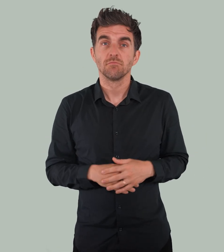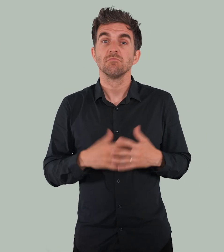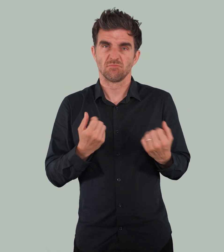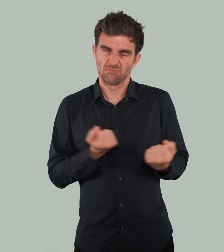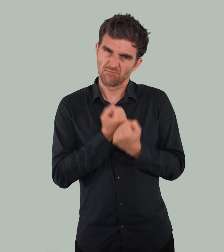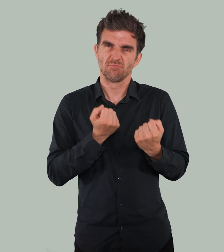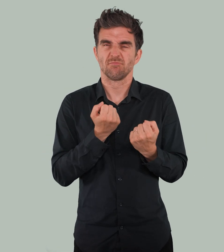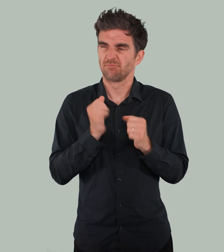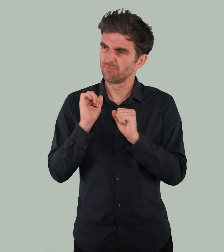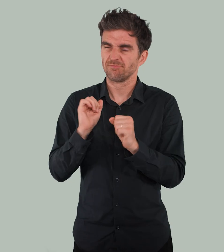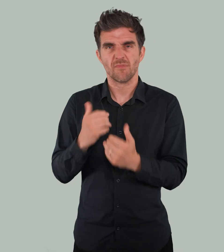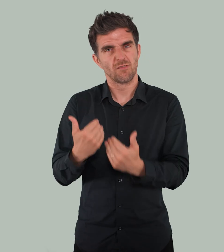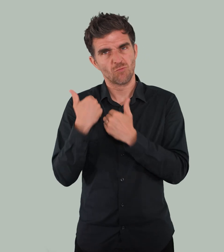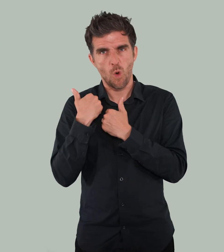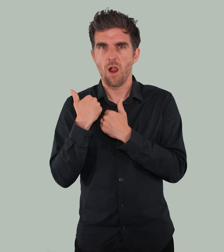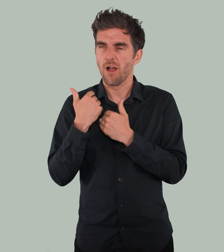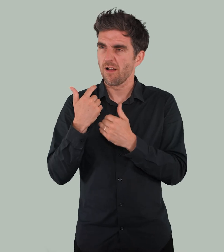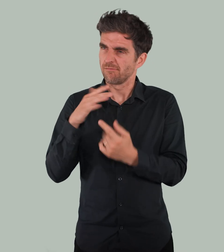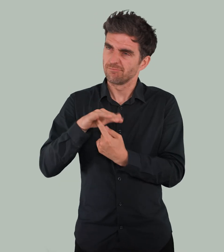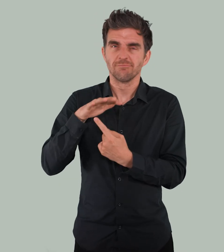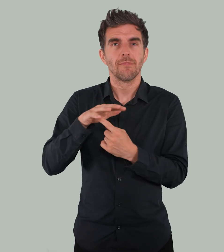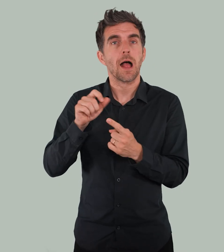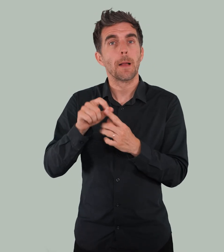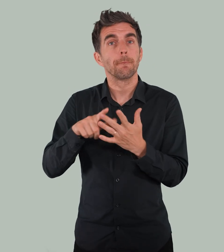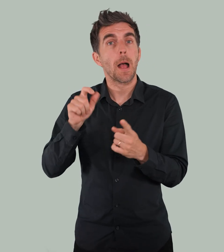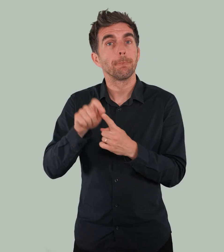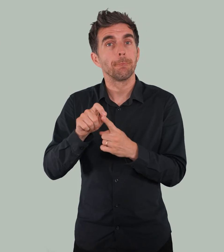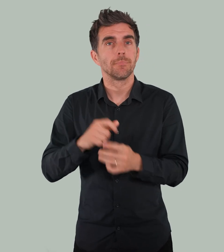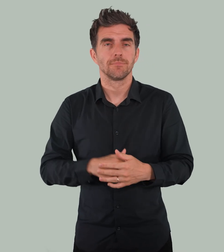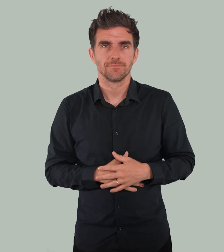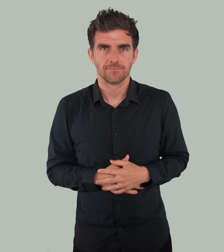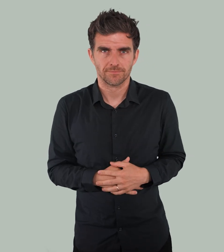5. Strengthen the role and value of PIP